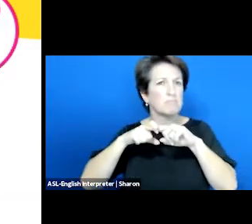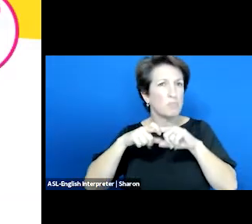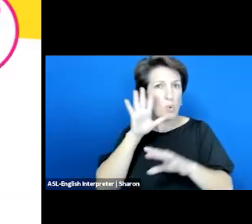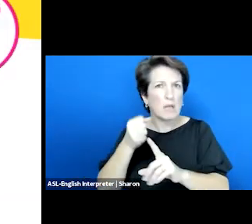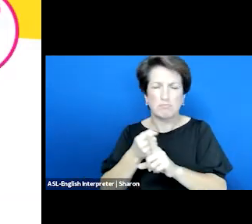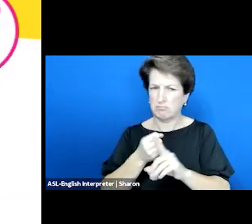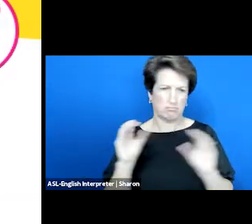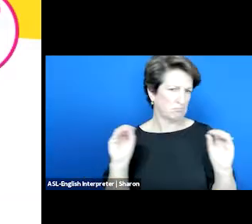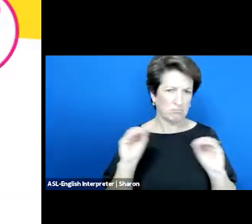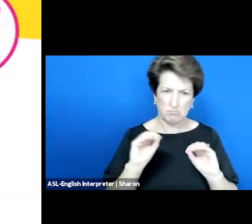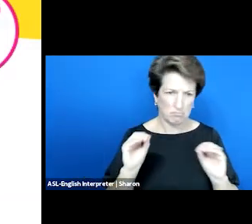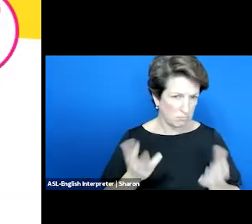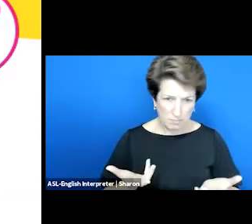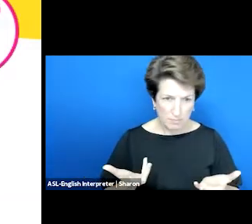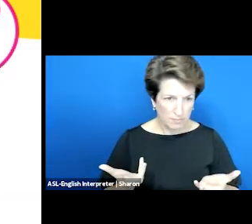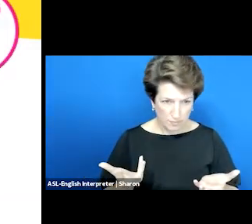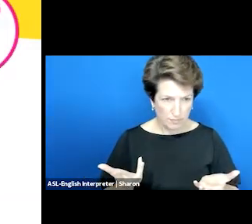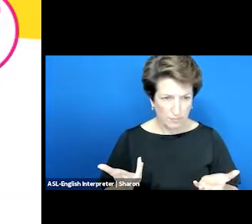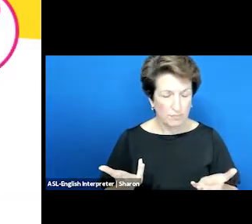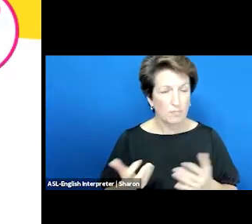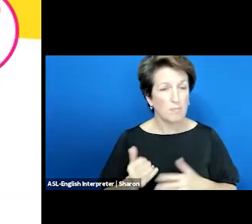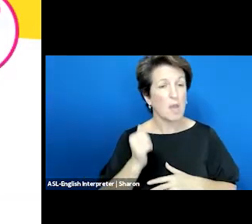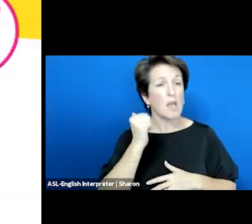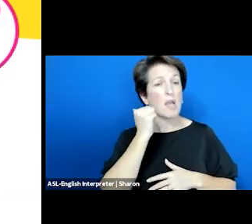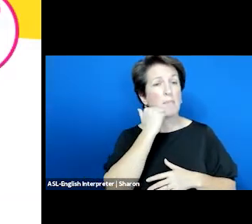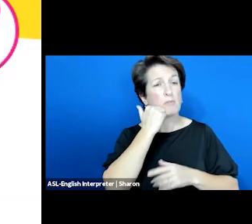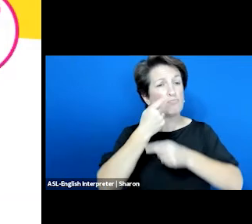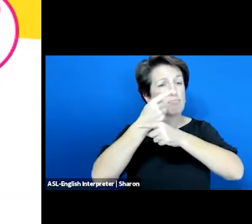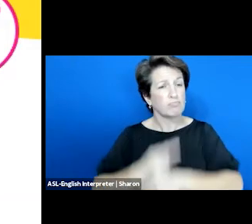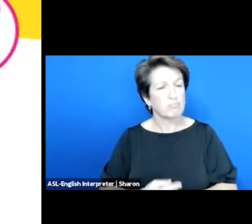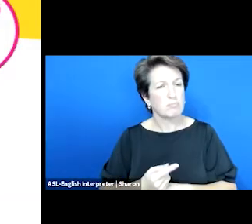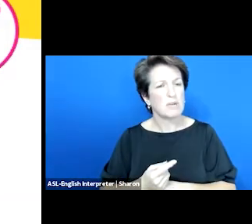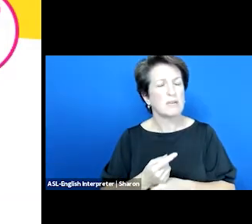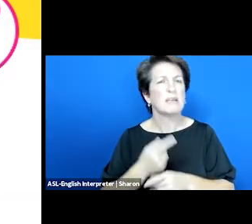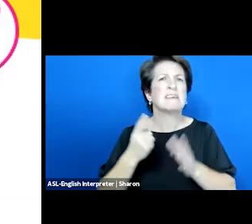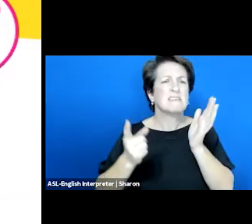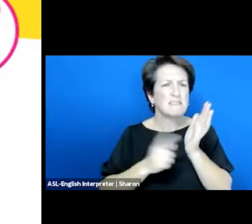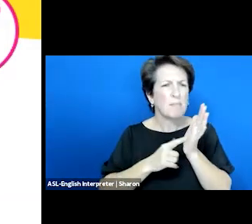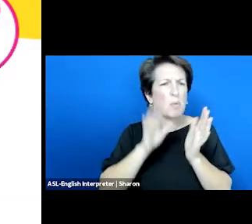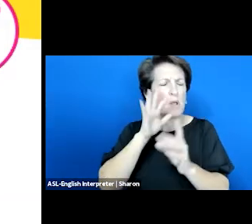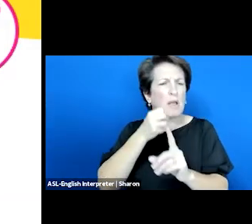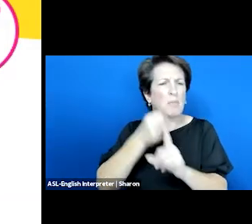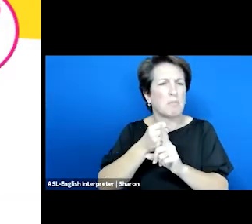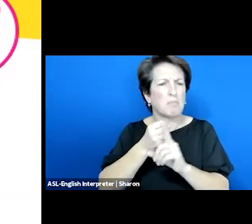studies have shown that the vaccine does not affect sperm